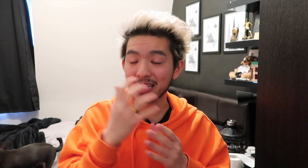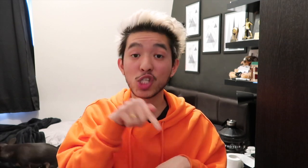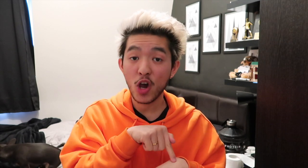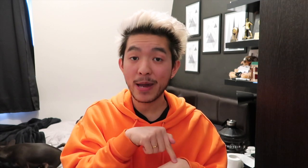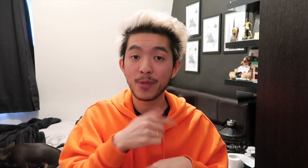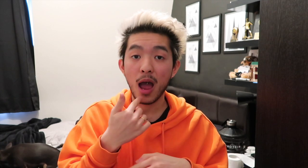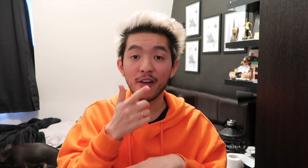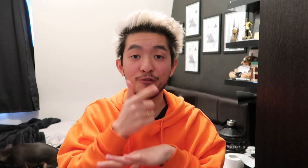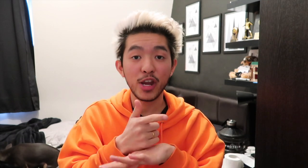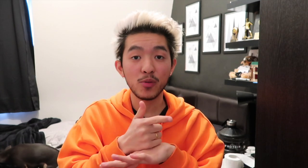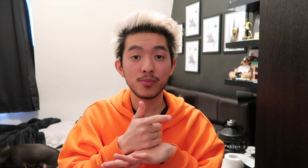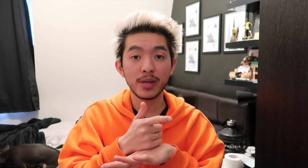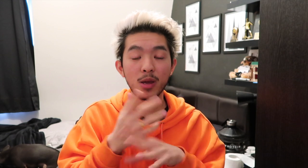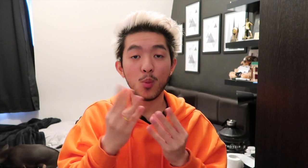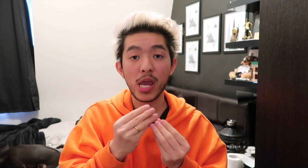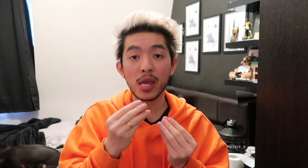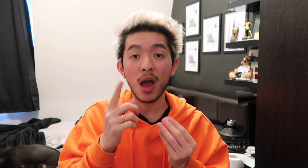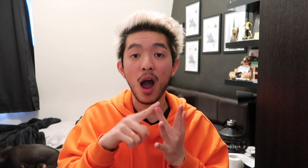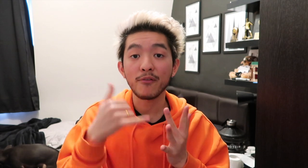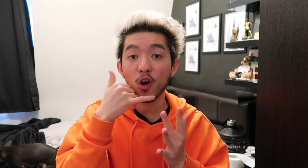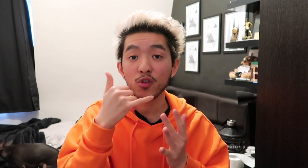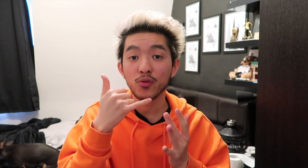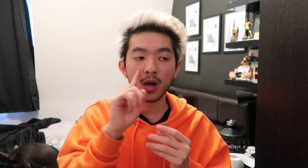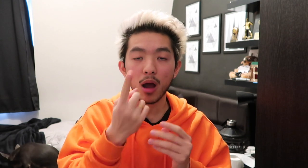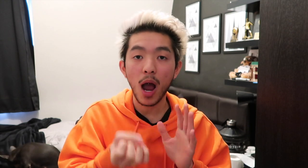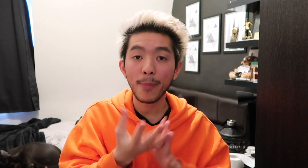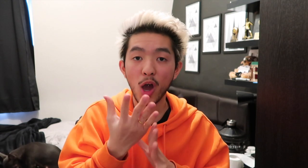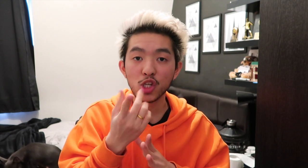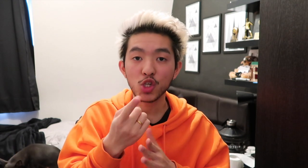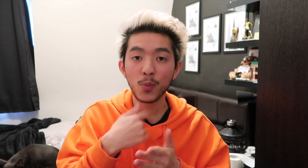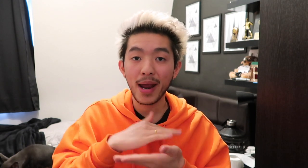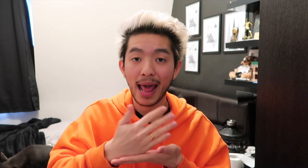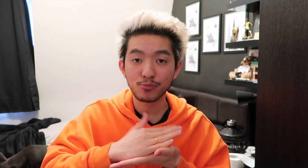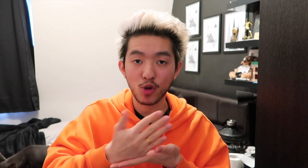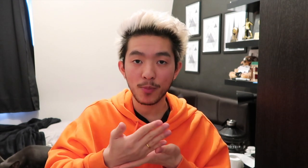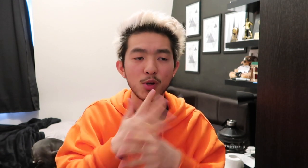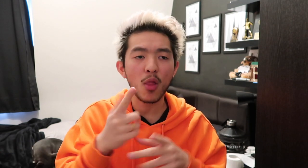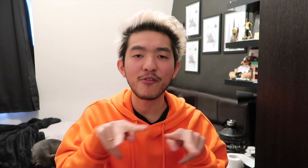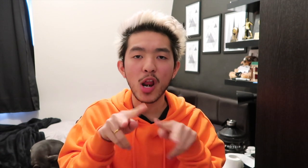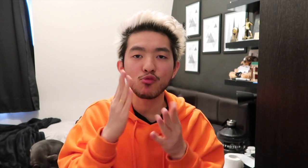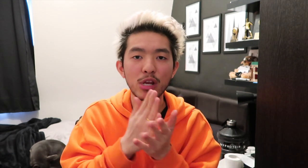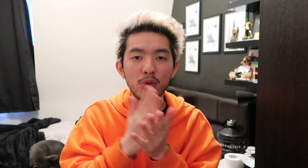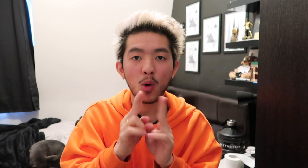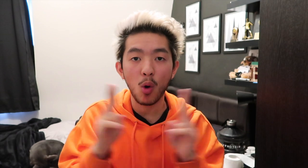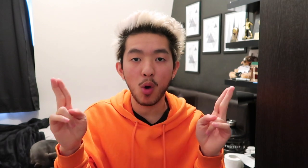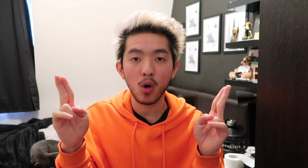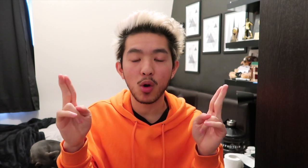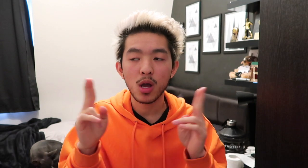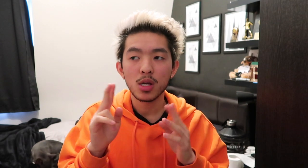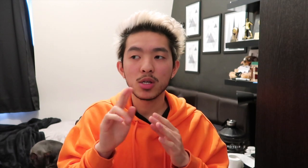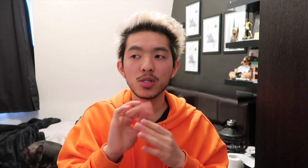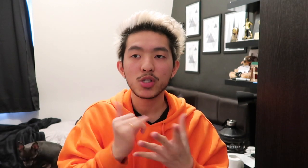I was filming with my phone camera and I couldn't upload it to my laptop due to the length of the video